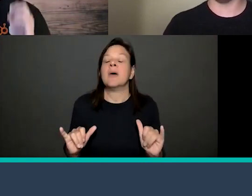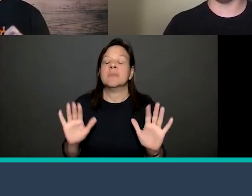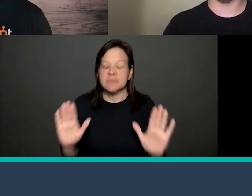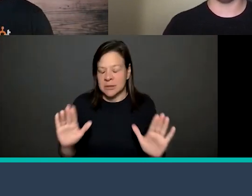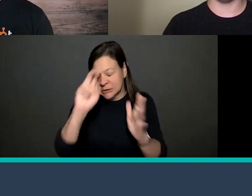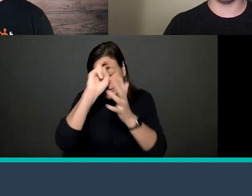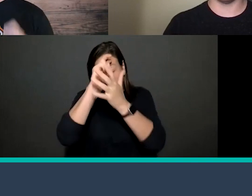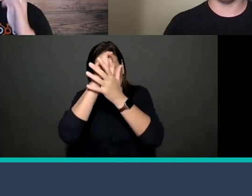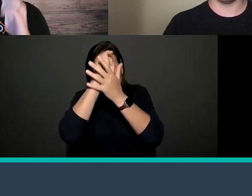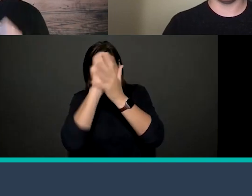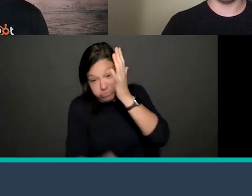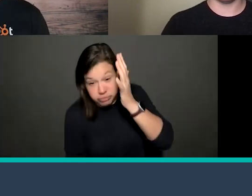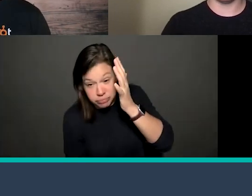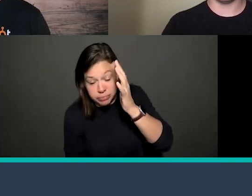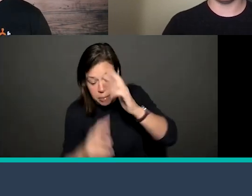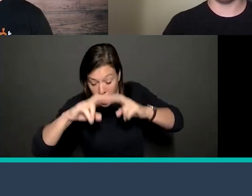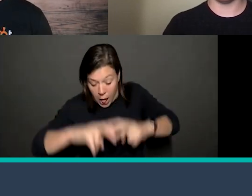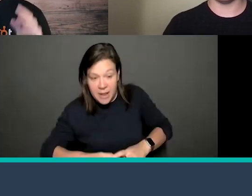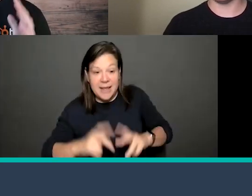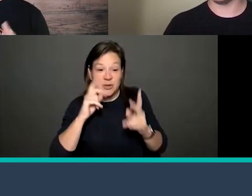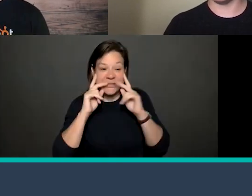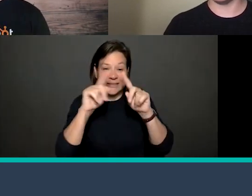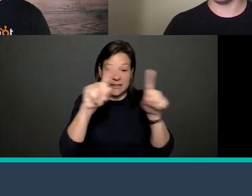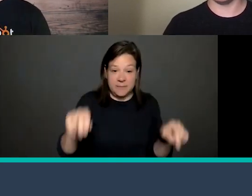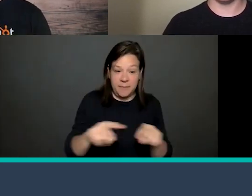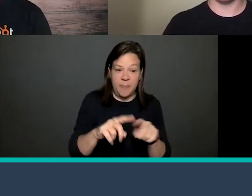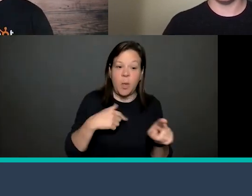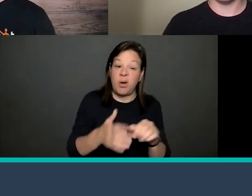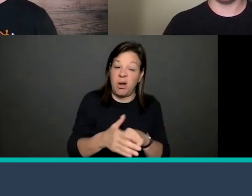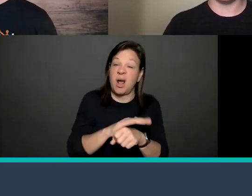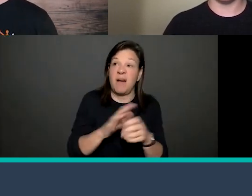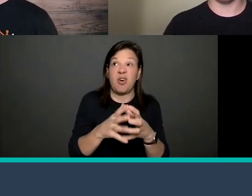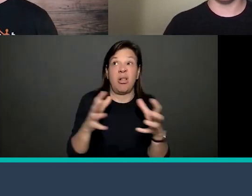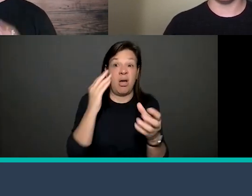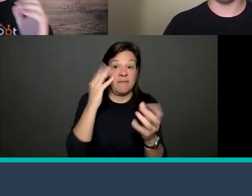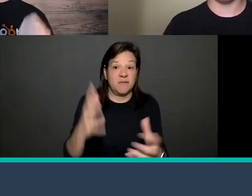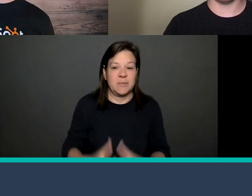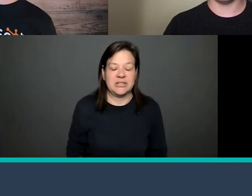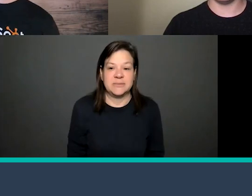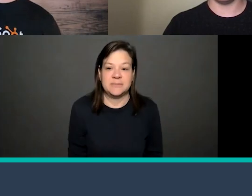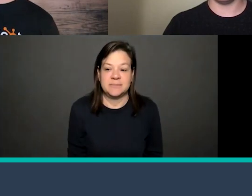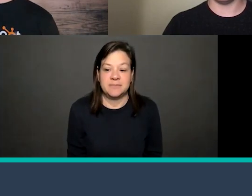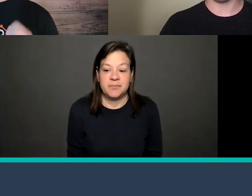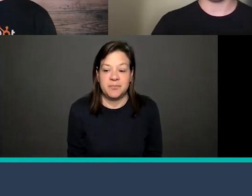SCREEN WE WILL COVER A LOT OF GROUND. IF YOU THOUGHT YOU WERE GOING TO WORK WHILE WATCHING THIS, STOP THAT.